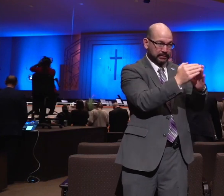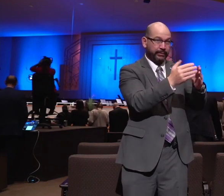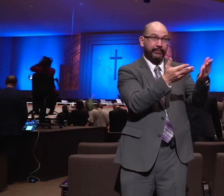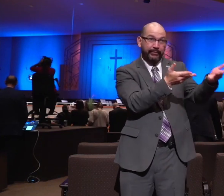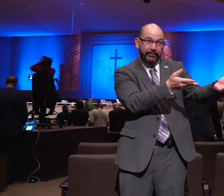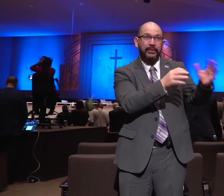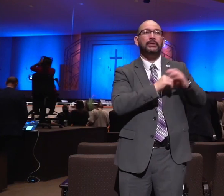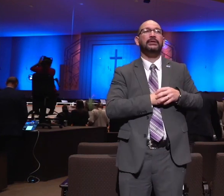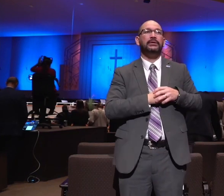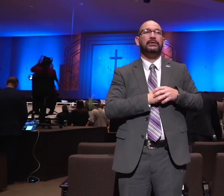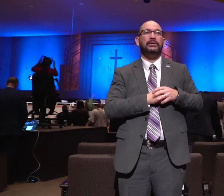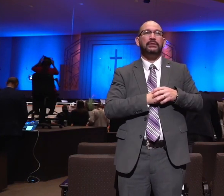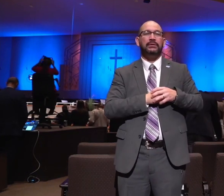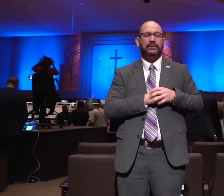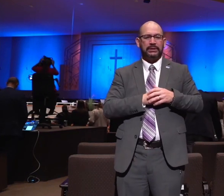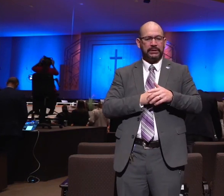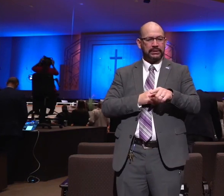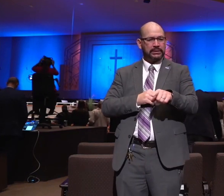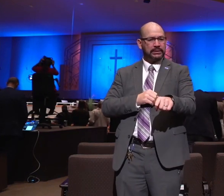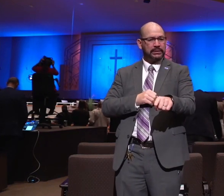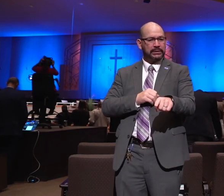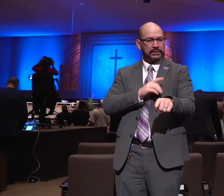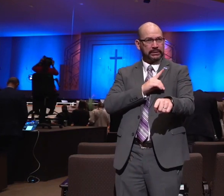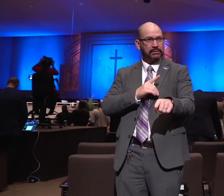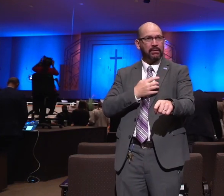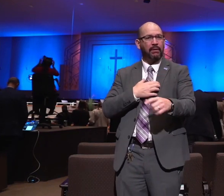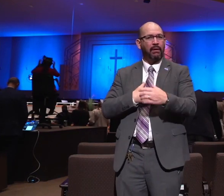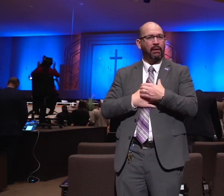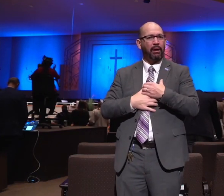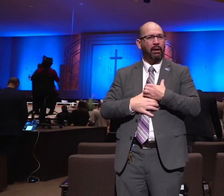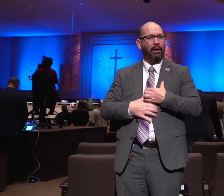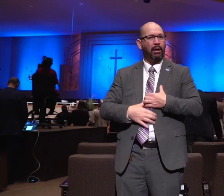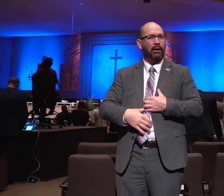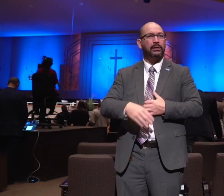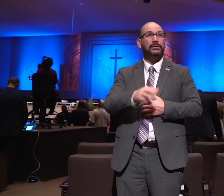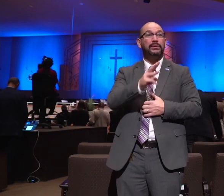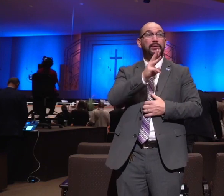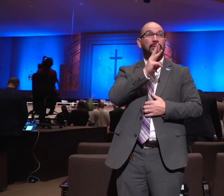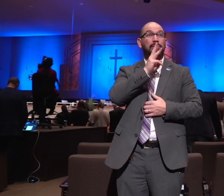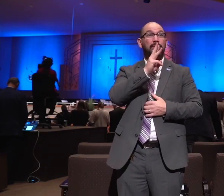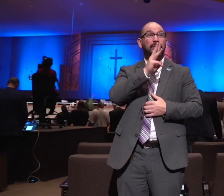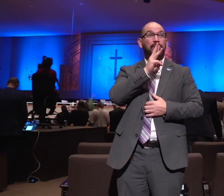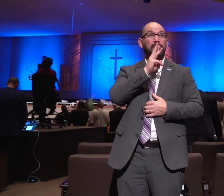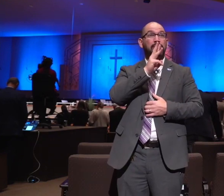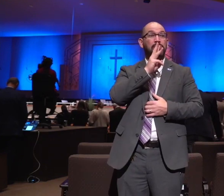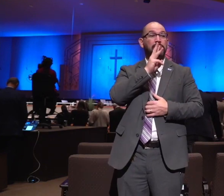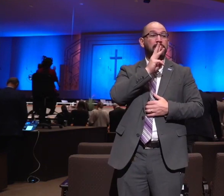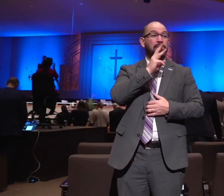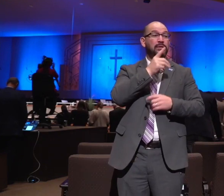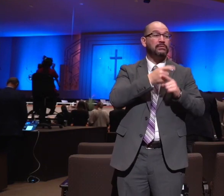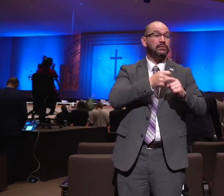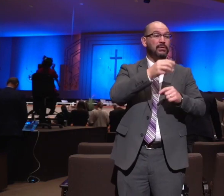and David longed and said oh